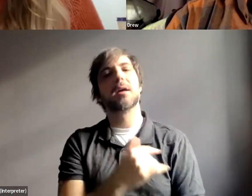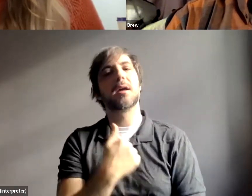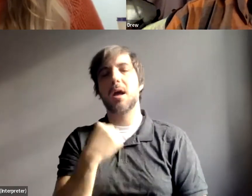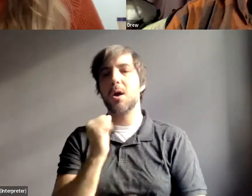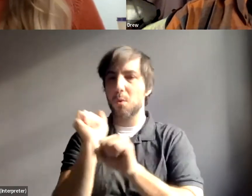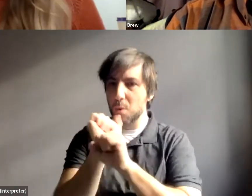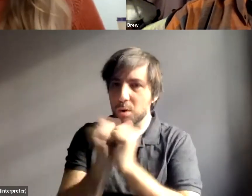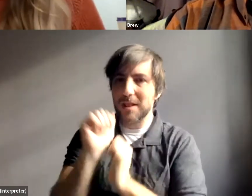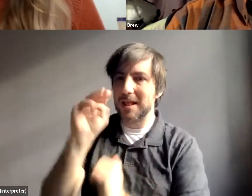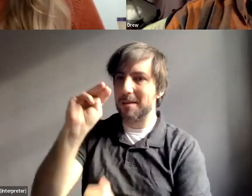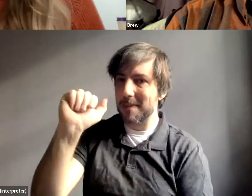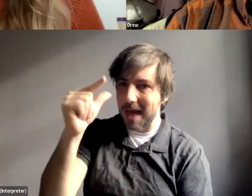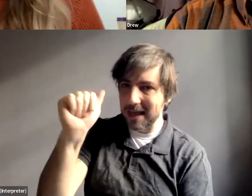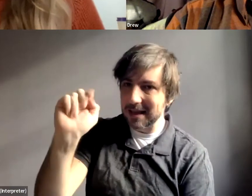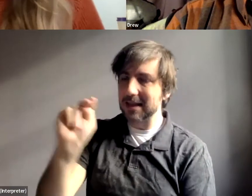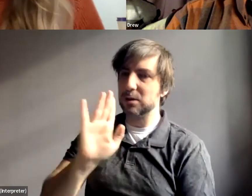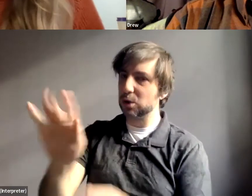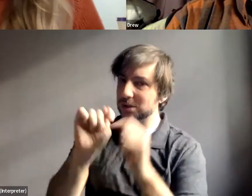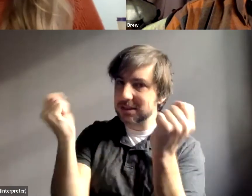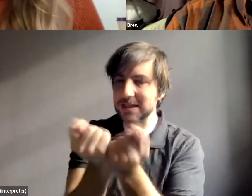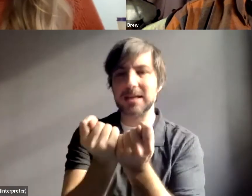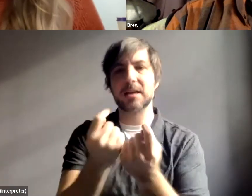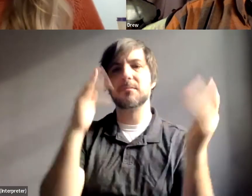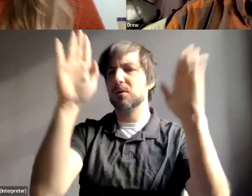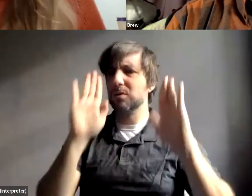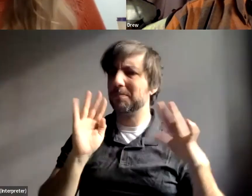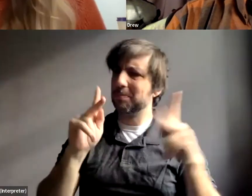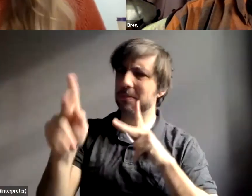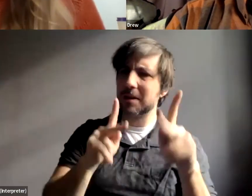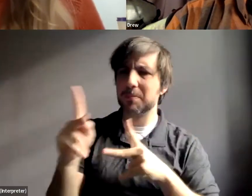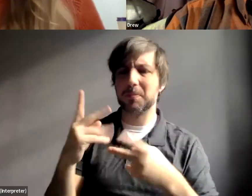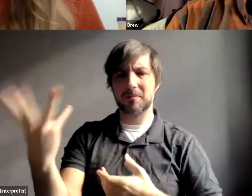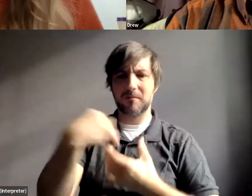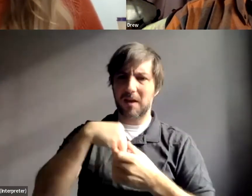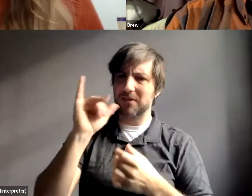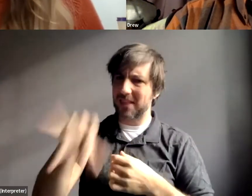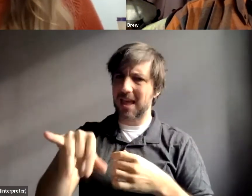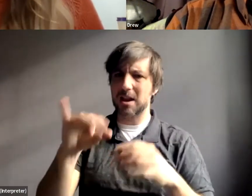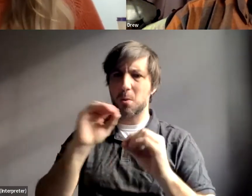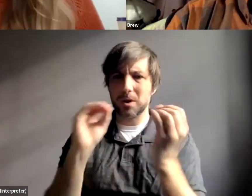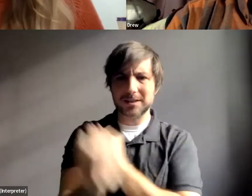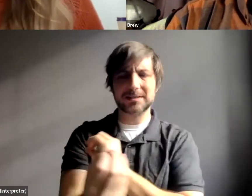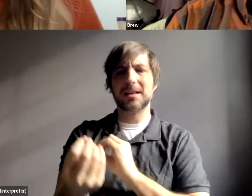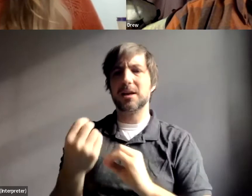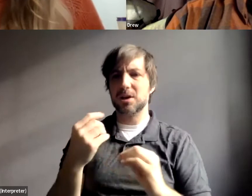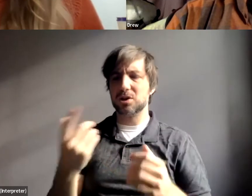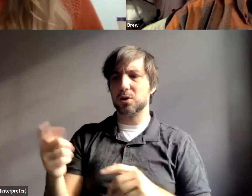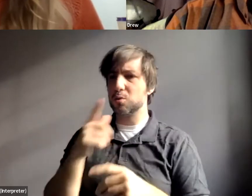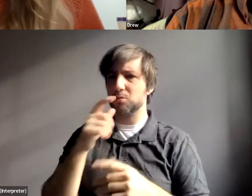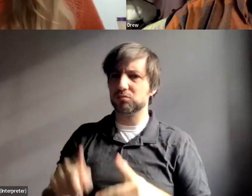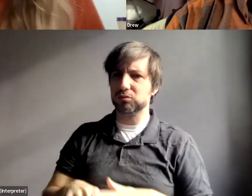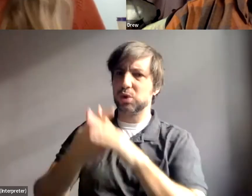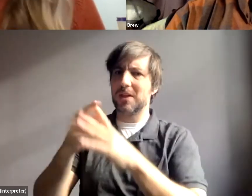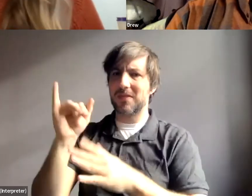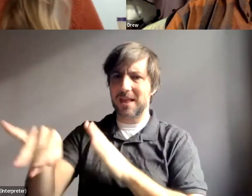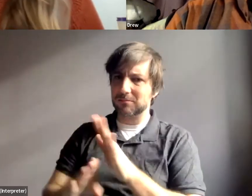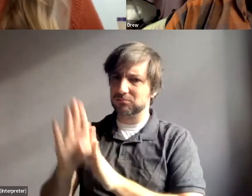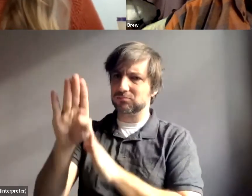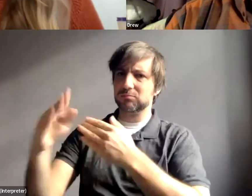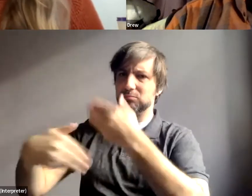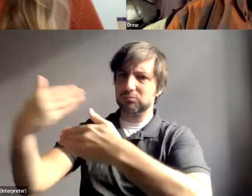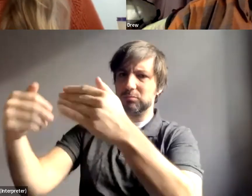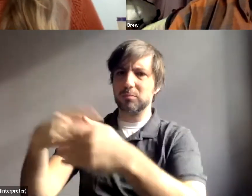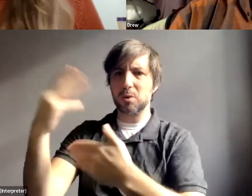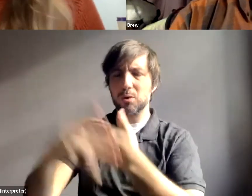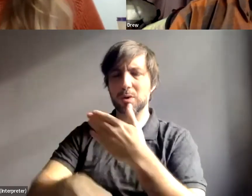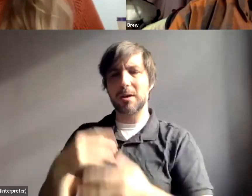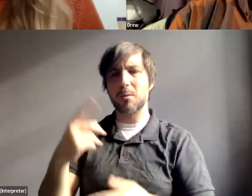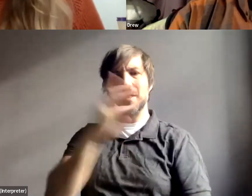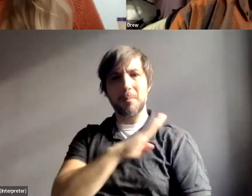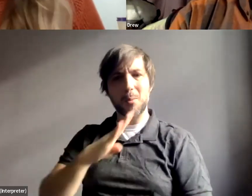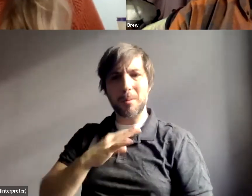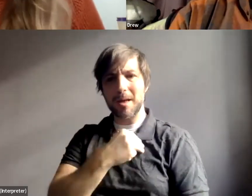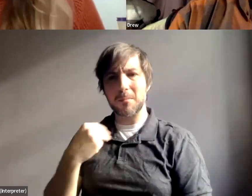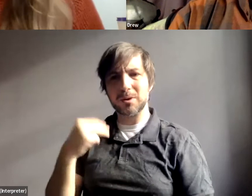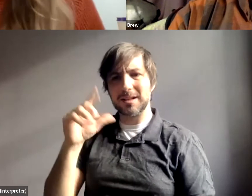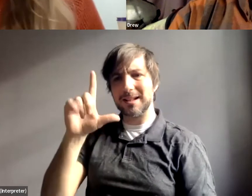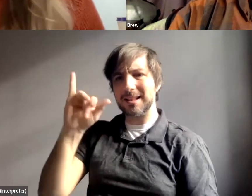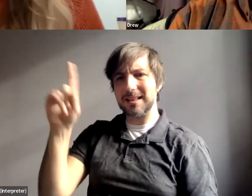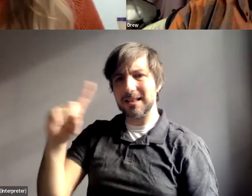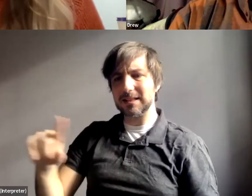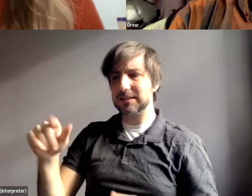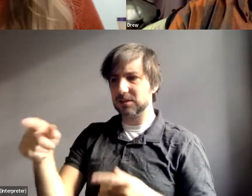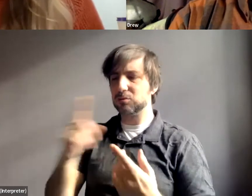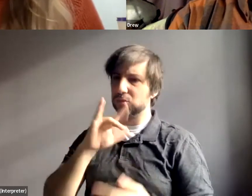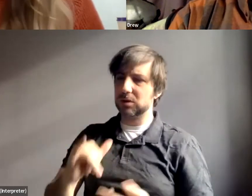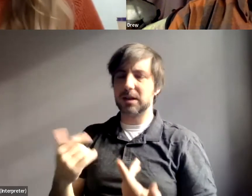her team.